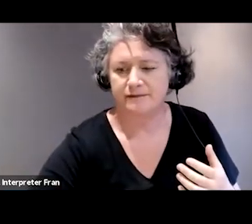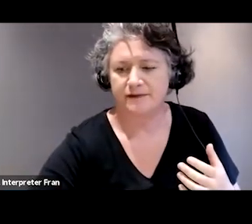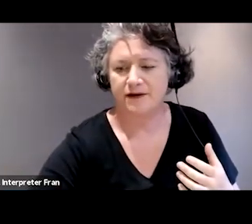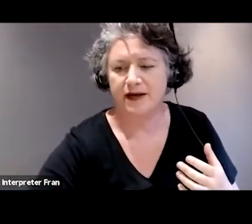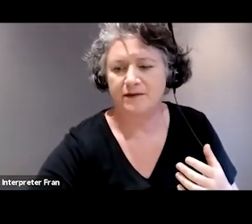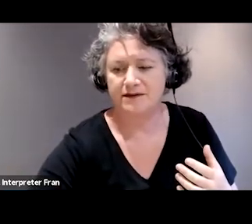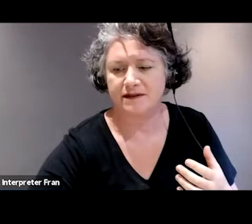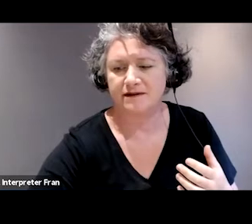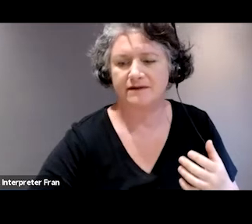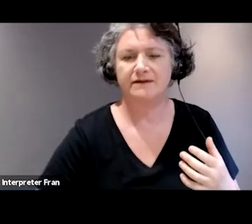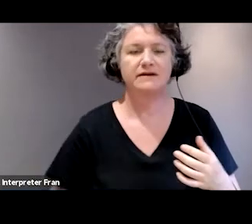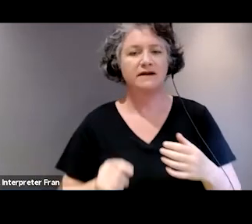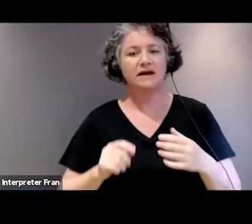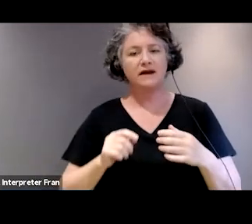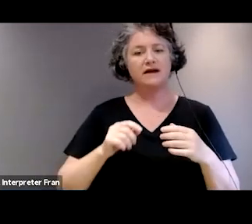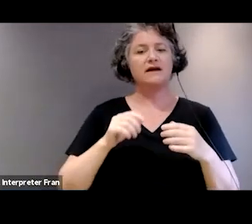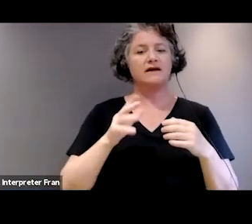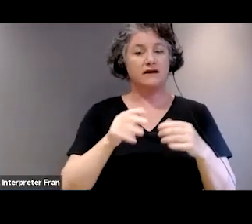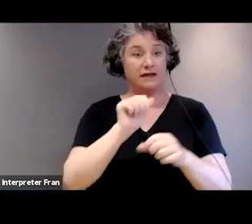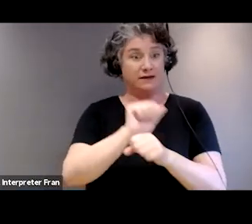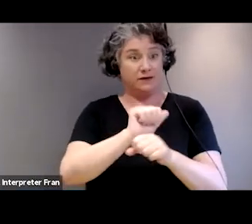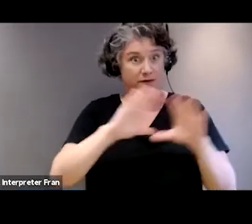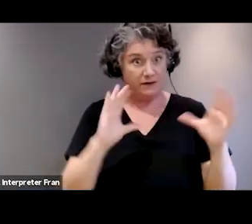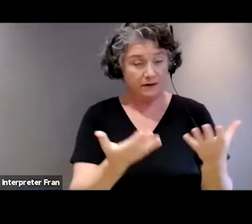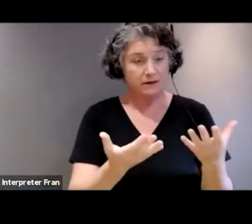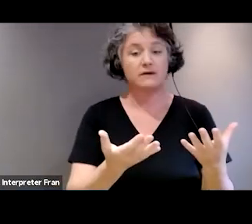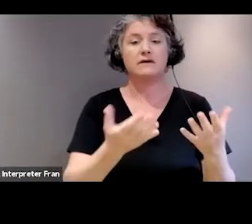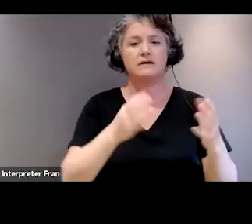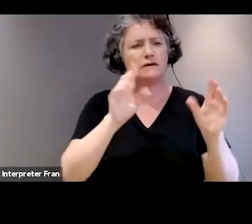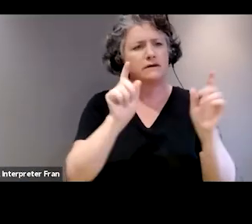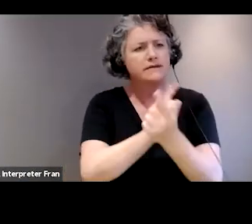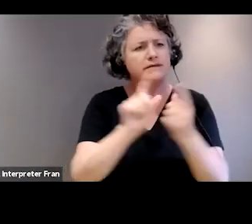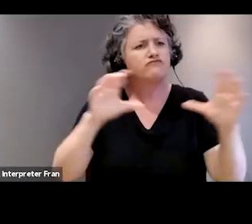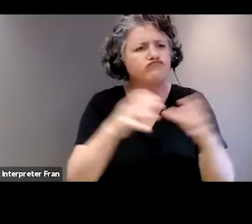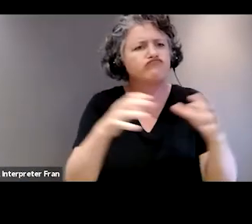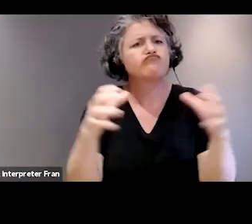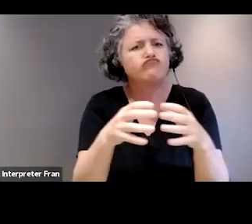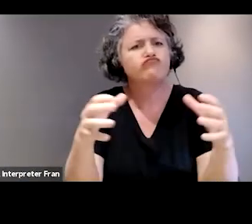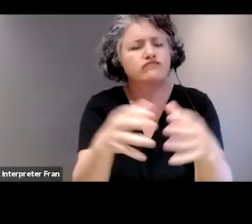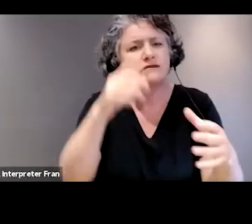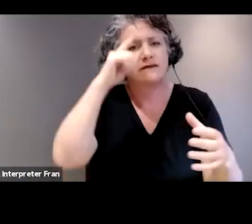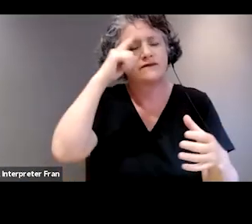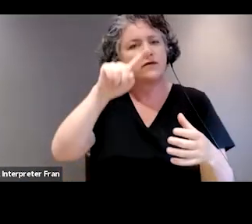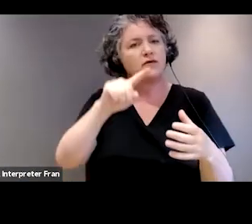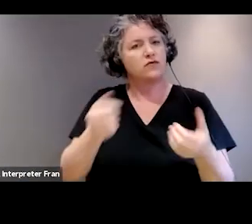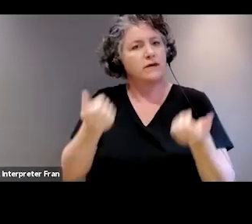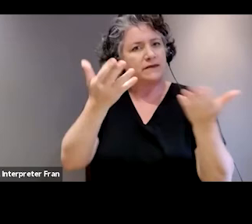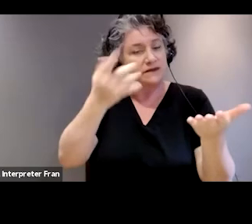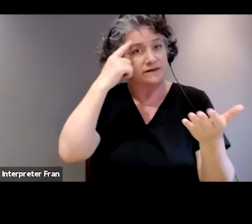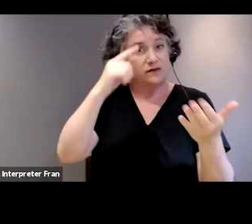like vaccine passports. We'll talk about those later today. Next slide, please. So I wanted to talk a little bit about the accessibility task force on COVID 19